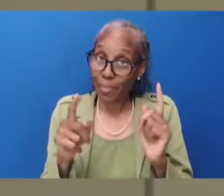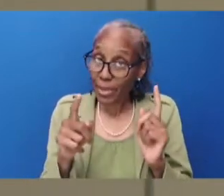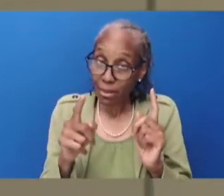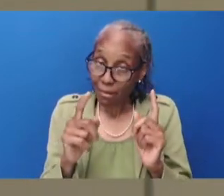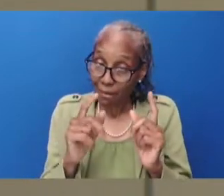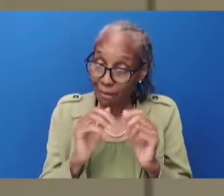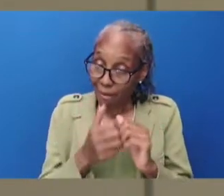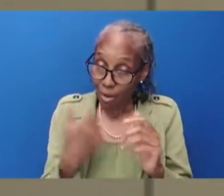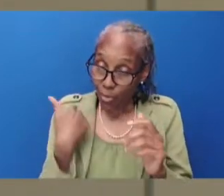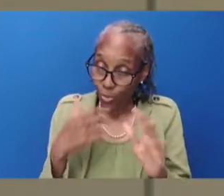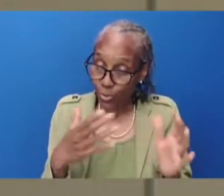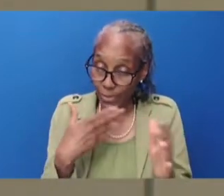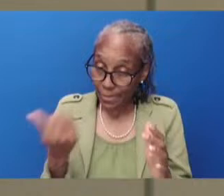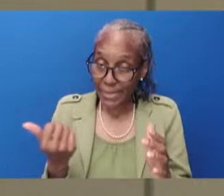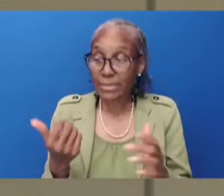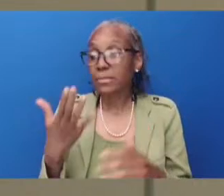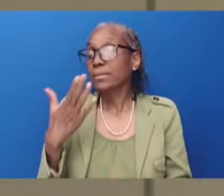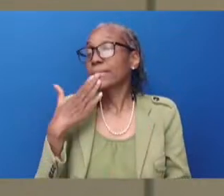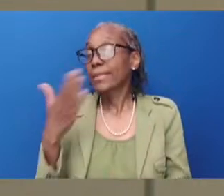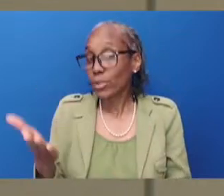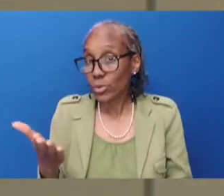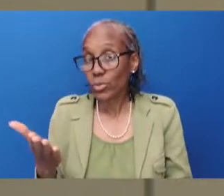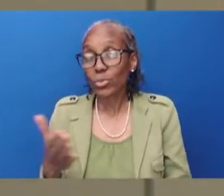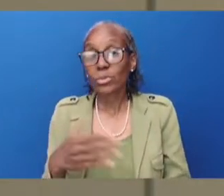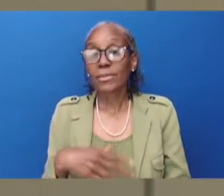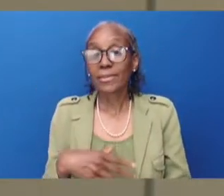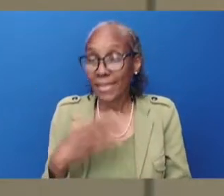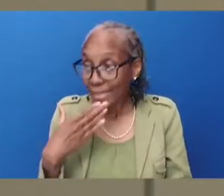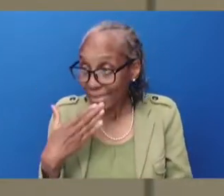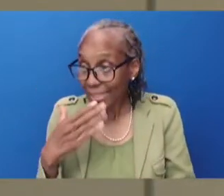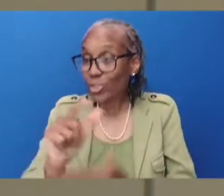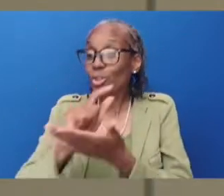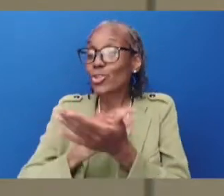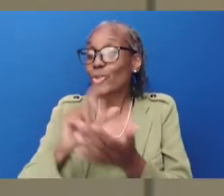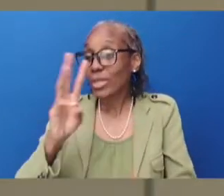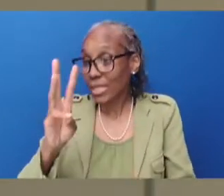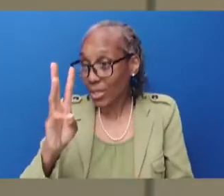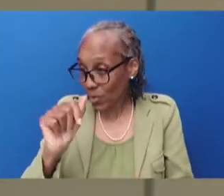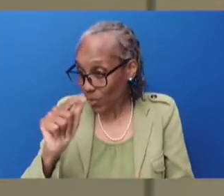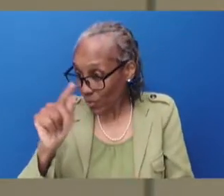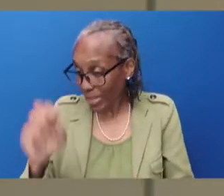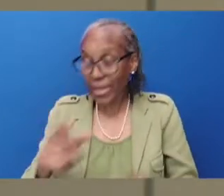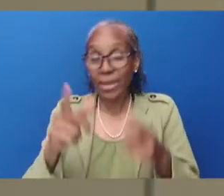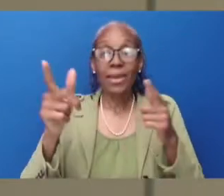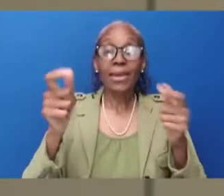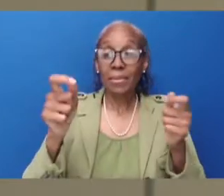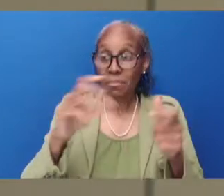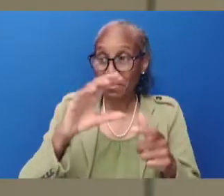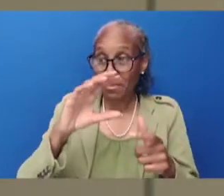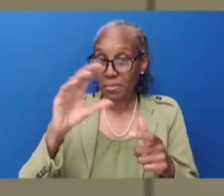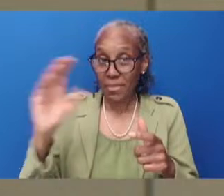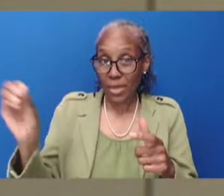AND I WANT TO DO THAT.